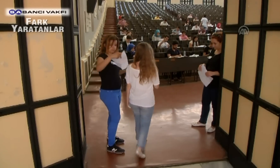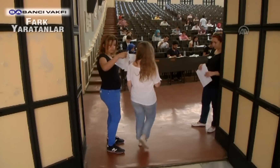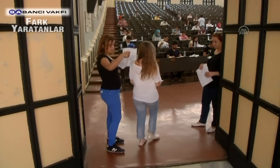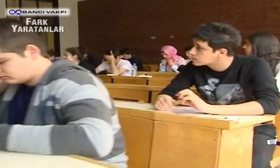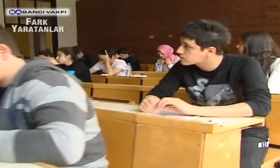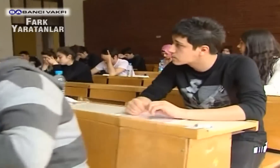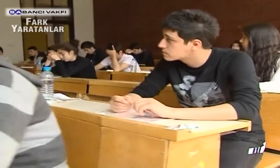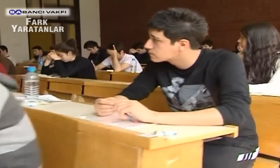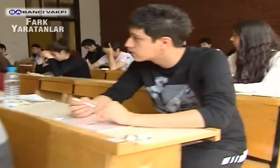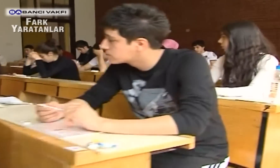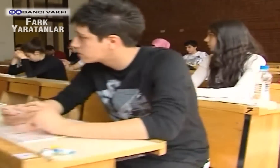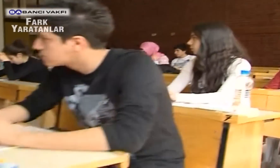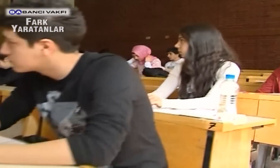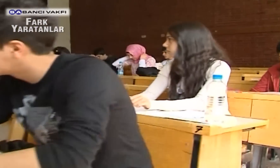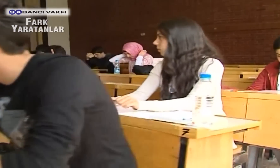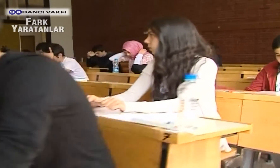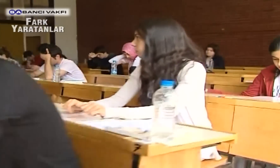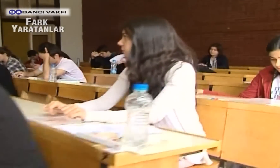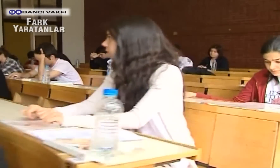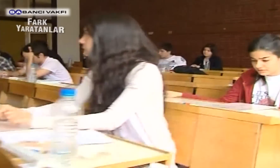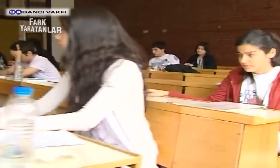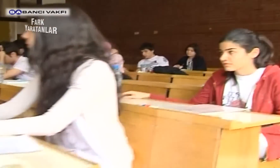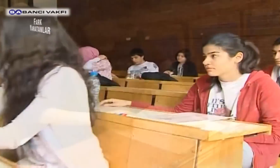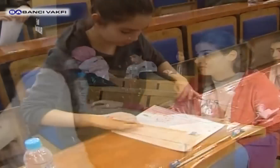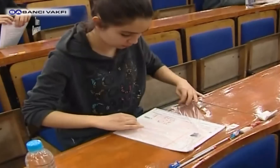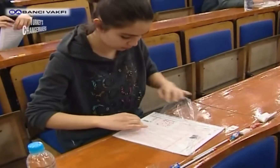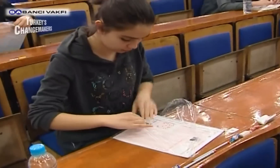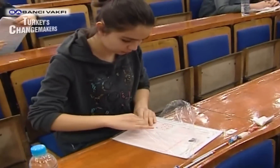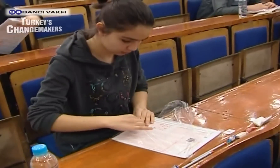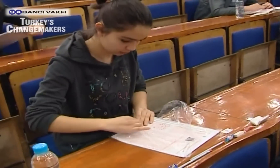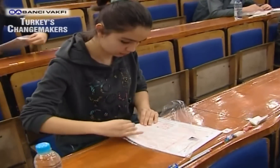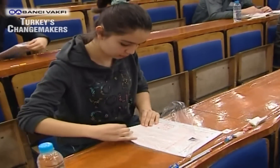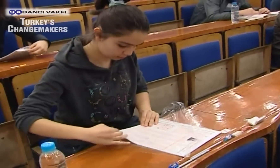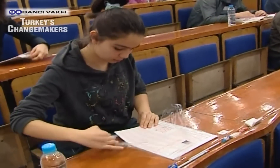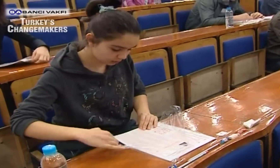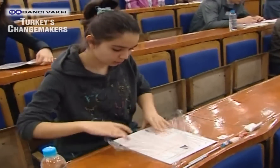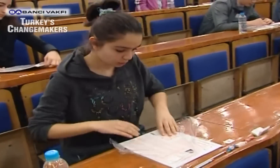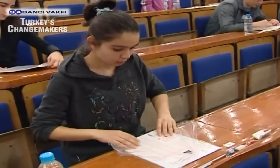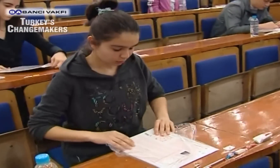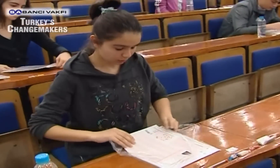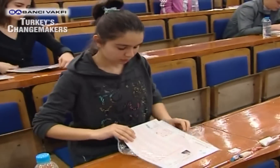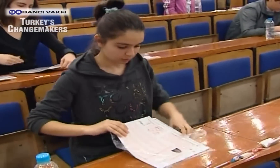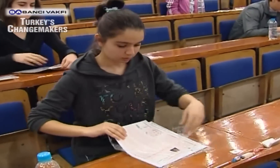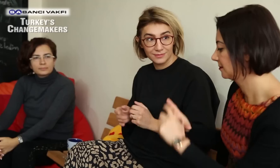…who graduated from secondary school, associate's degree and bachelor's degree, has been carried out since 2014.